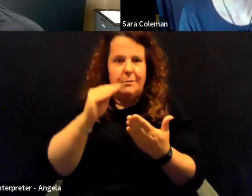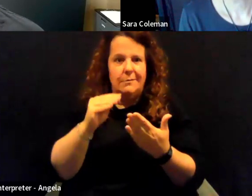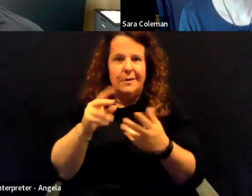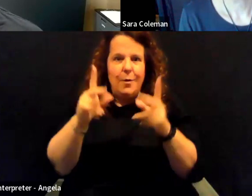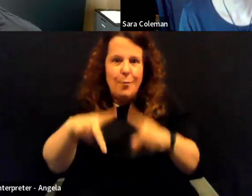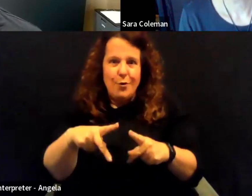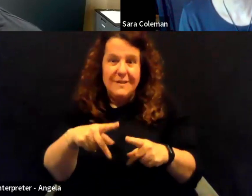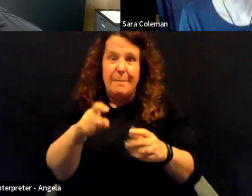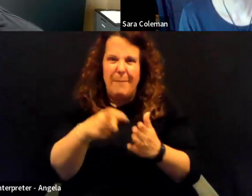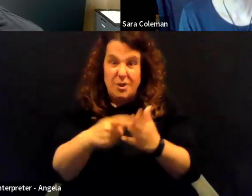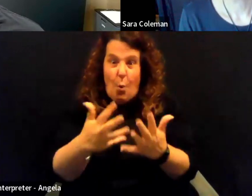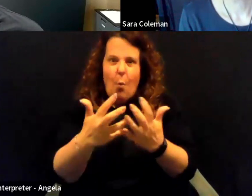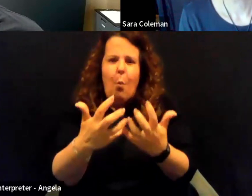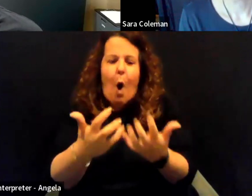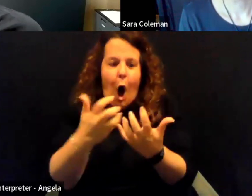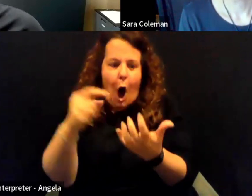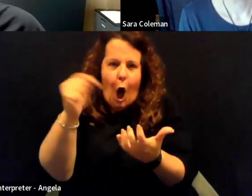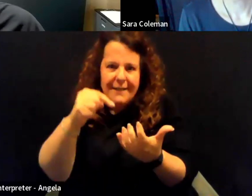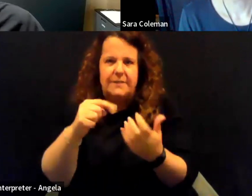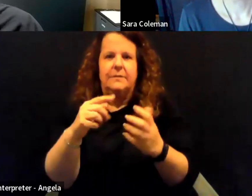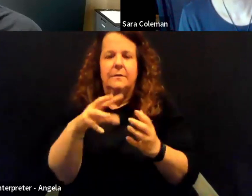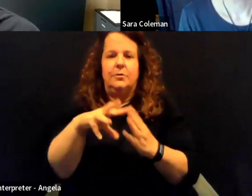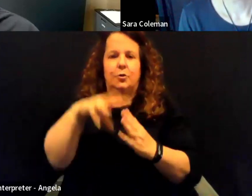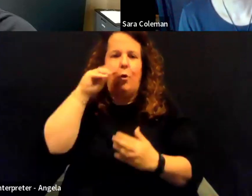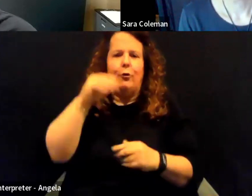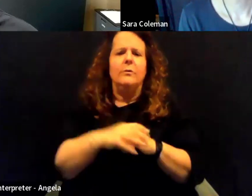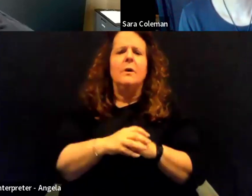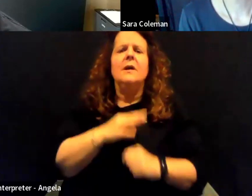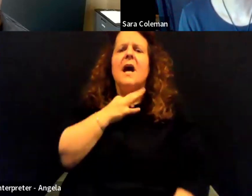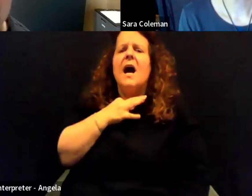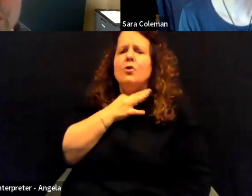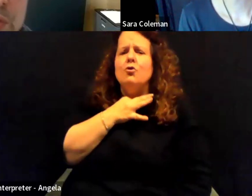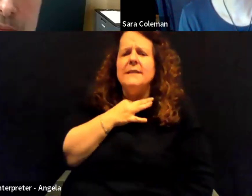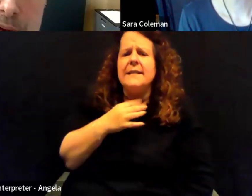And I, and I really do appreciate you saying that. Can you tell us a little bit about the research that you do?